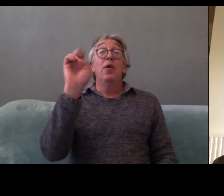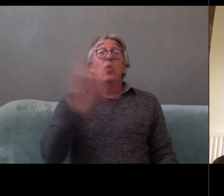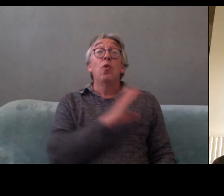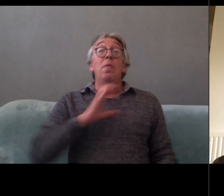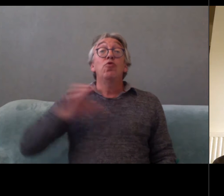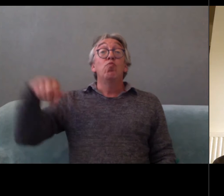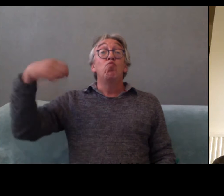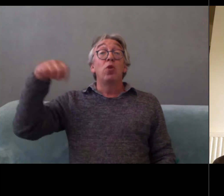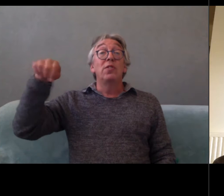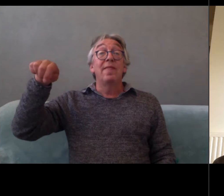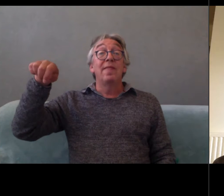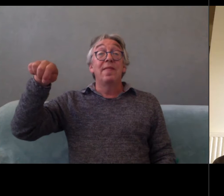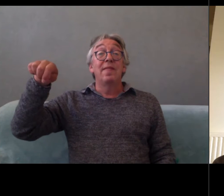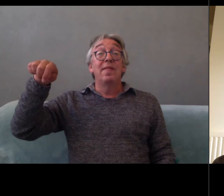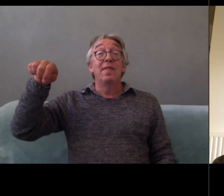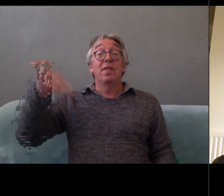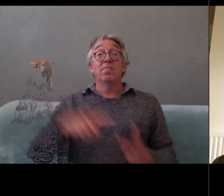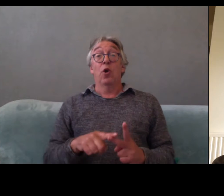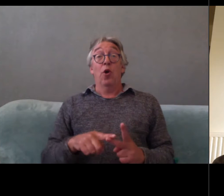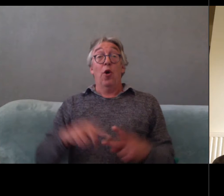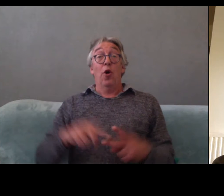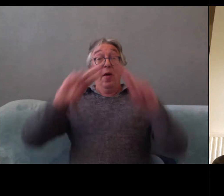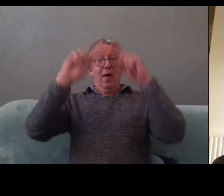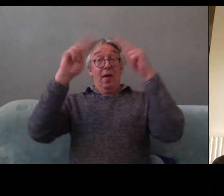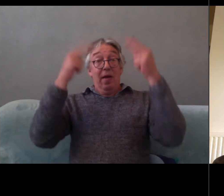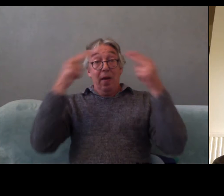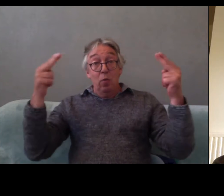the president of the Council, the President of the Parliament,